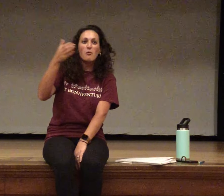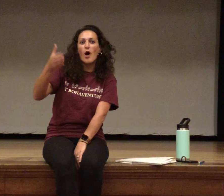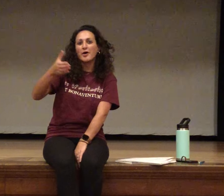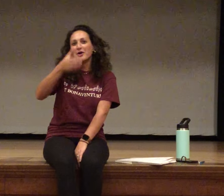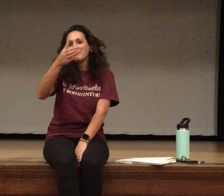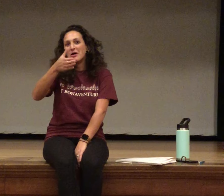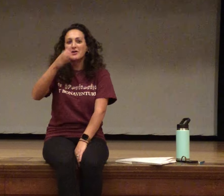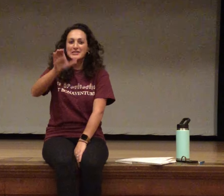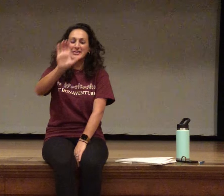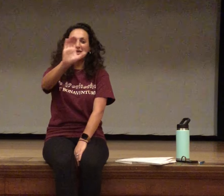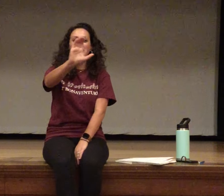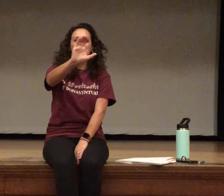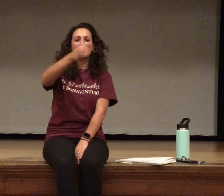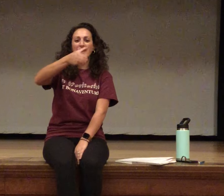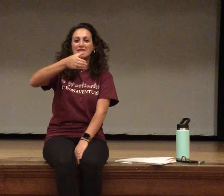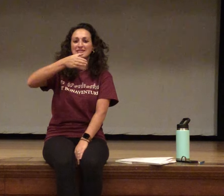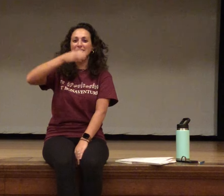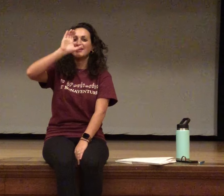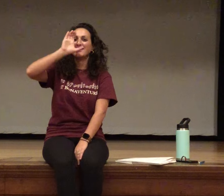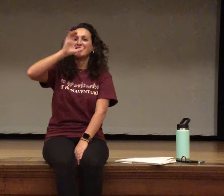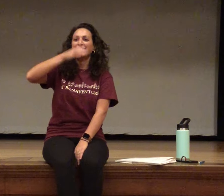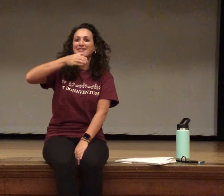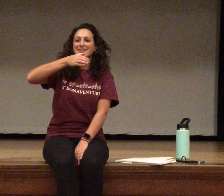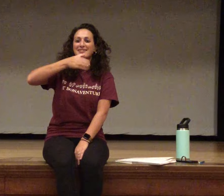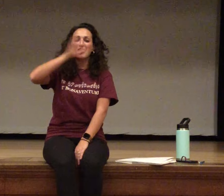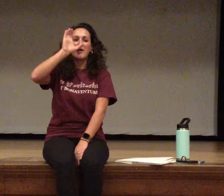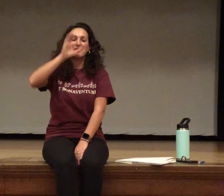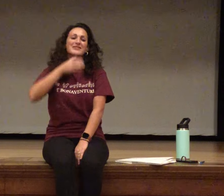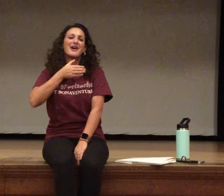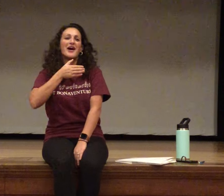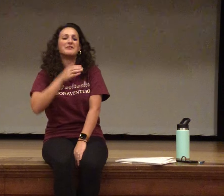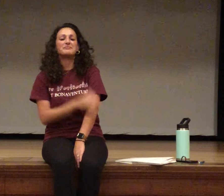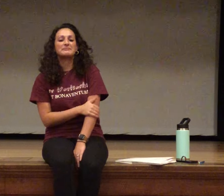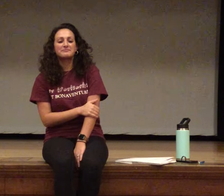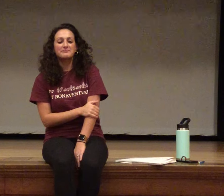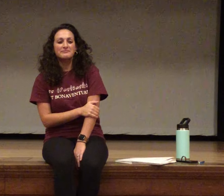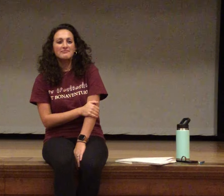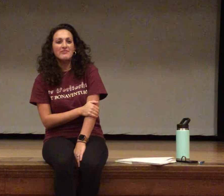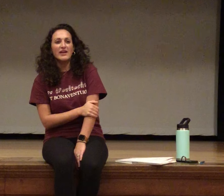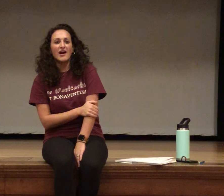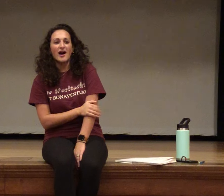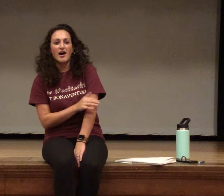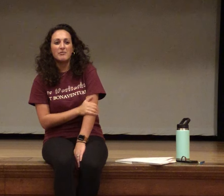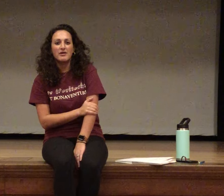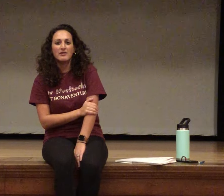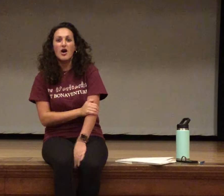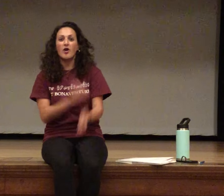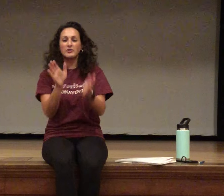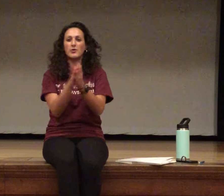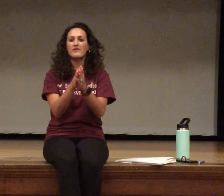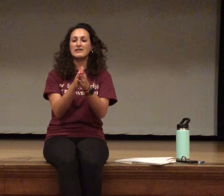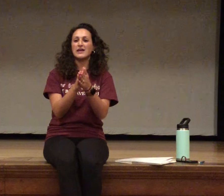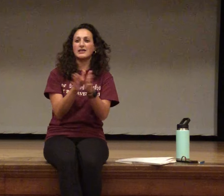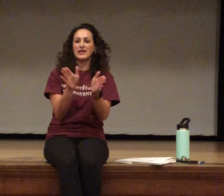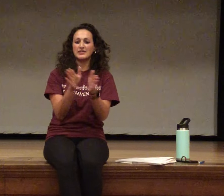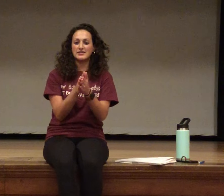water milk tea would just be that c cup um um oh so what if I sign this